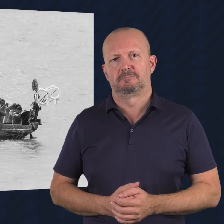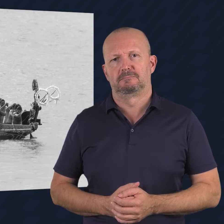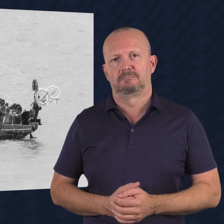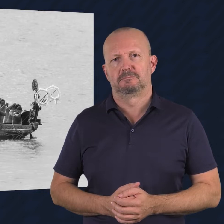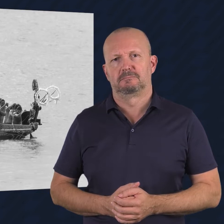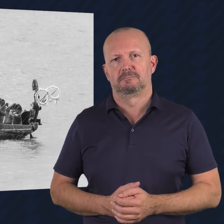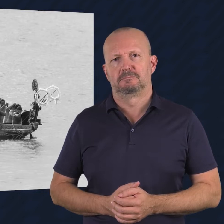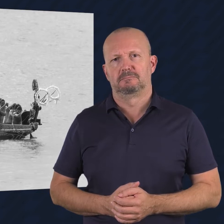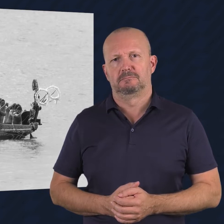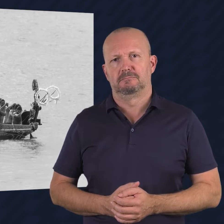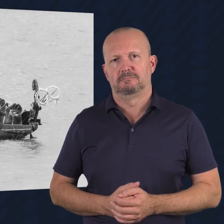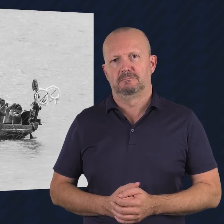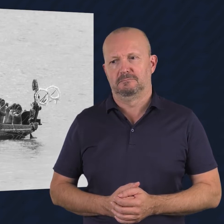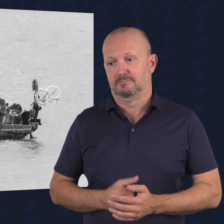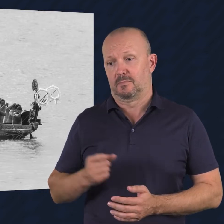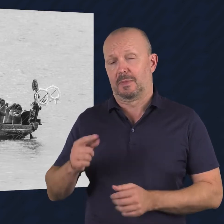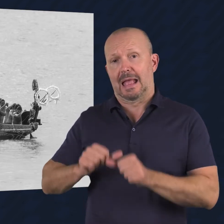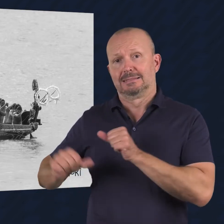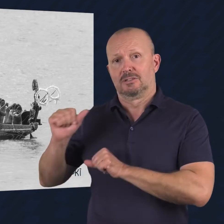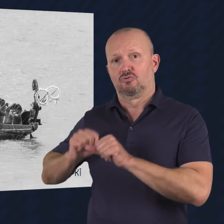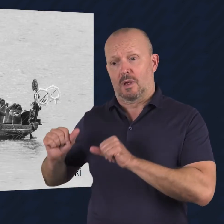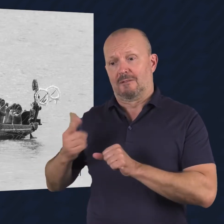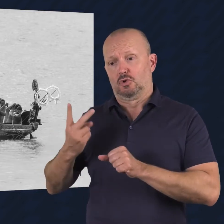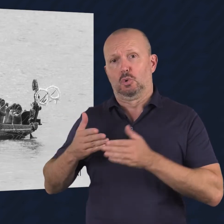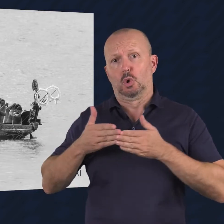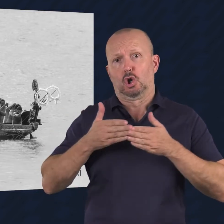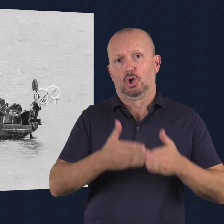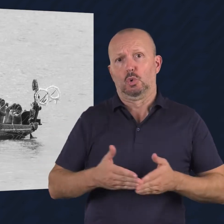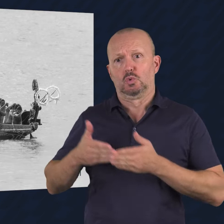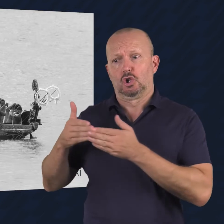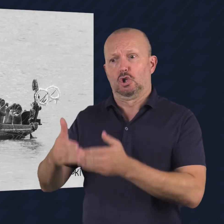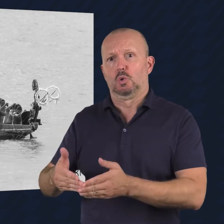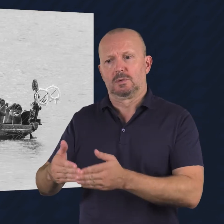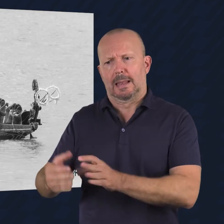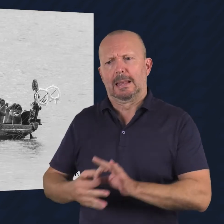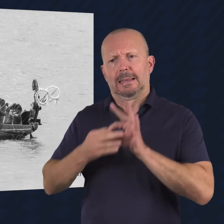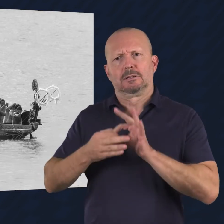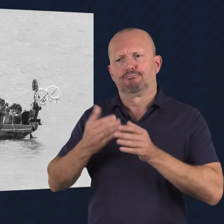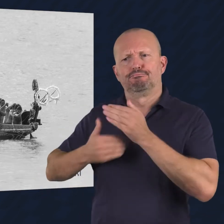Tākitimu and Mātaatua are the ancestral canoes that connect us to story and to place.